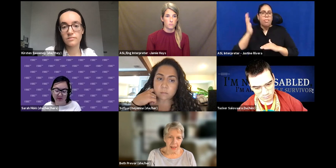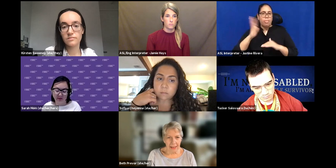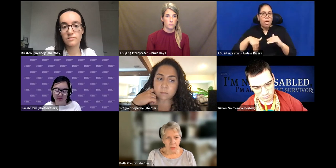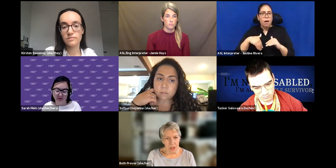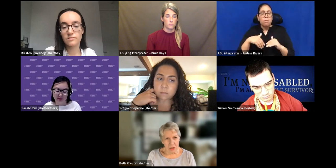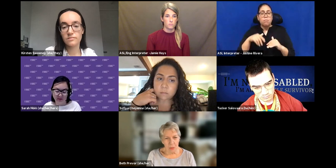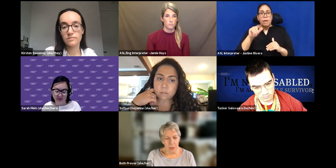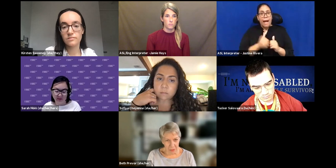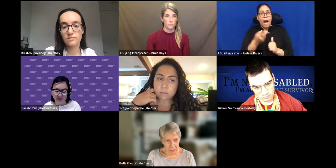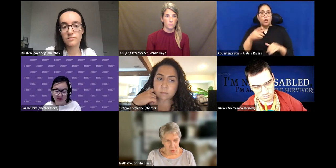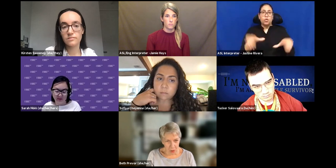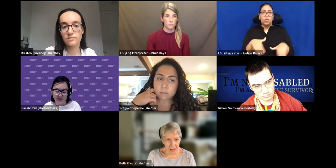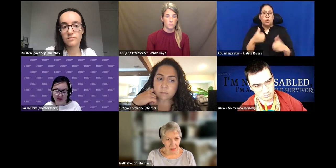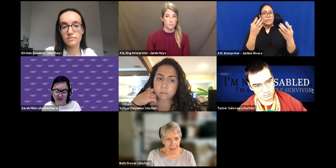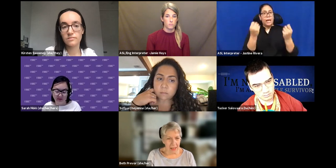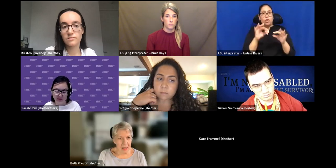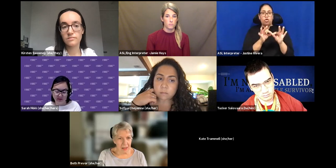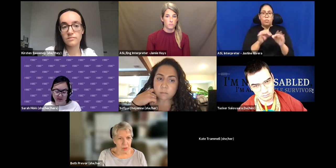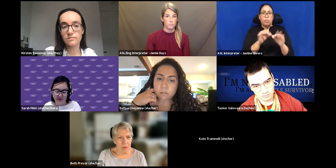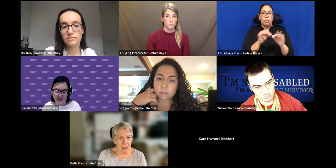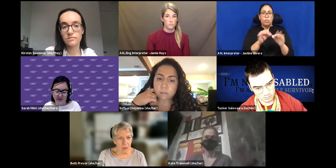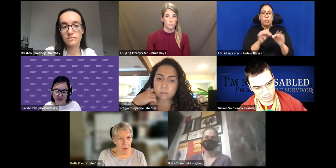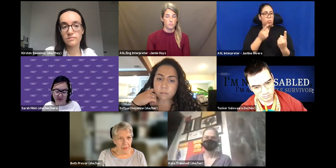sign language interpreted performance, that we really want